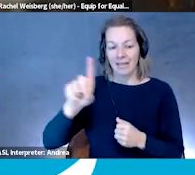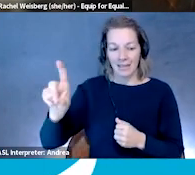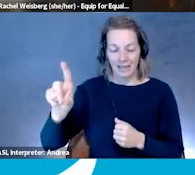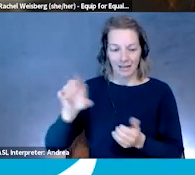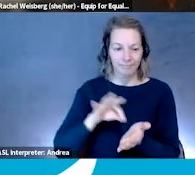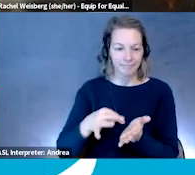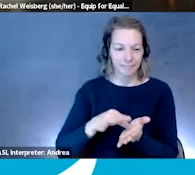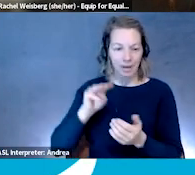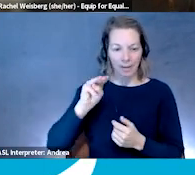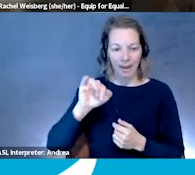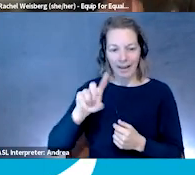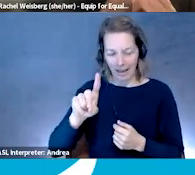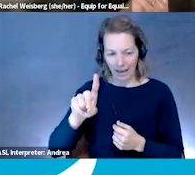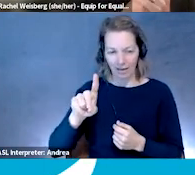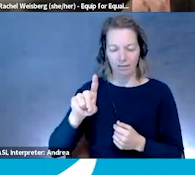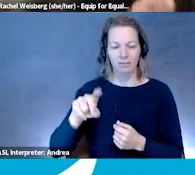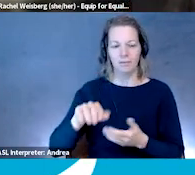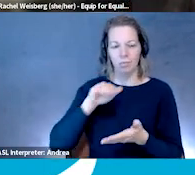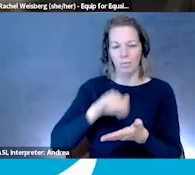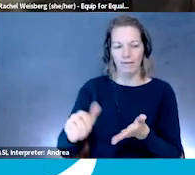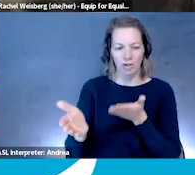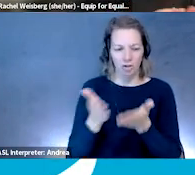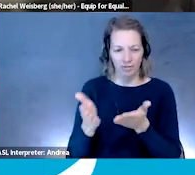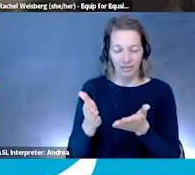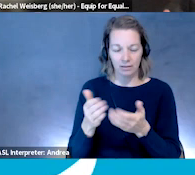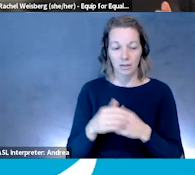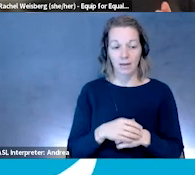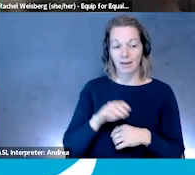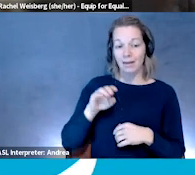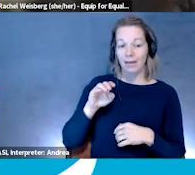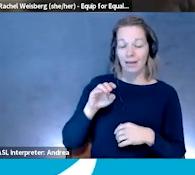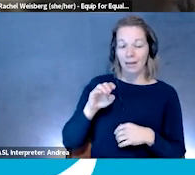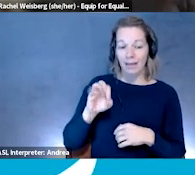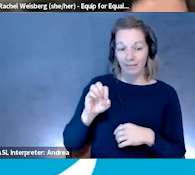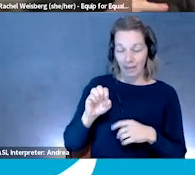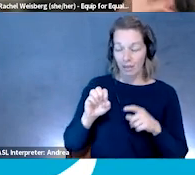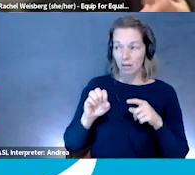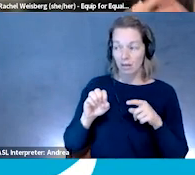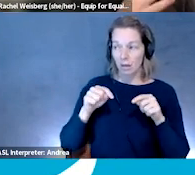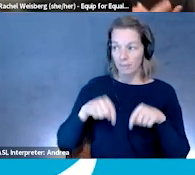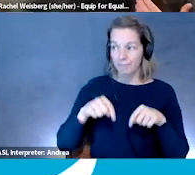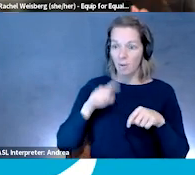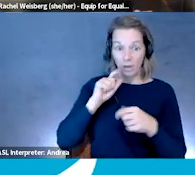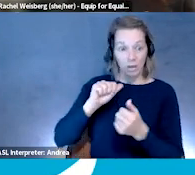PROGRAM, THOSE DON'T GO TO CAP. THERE IS